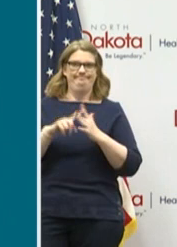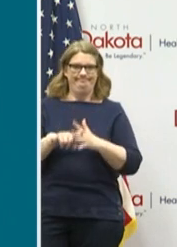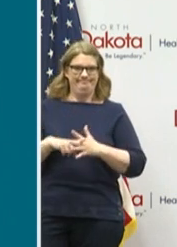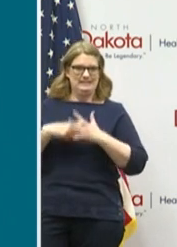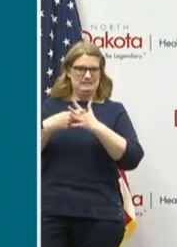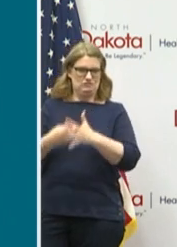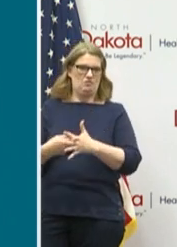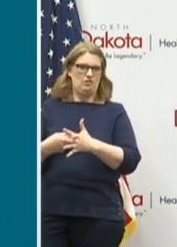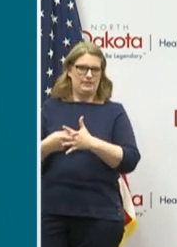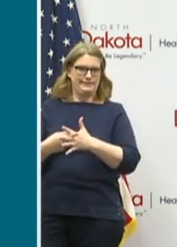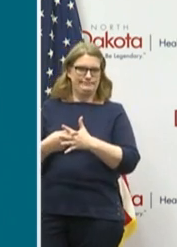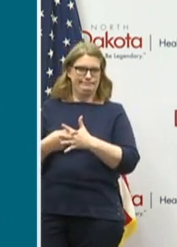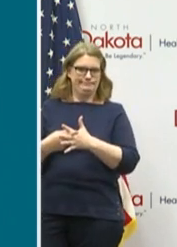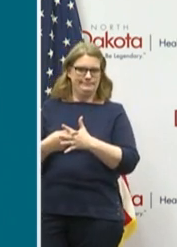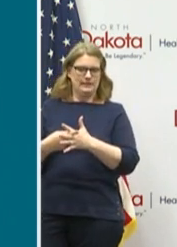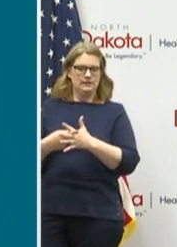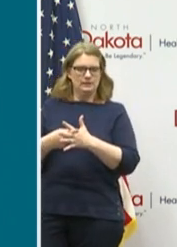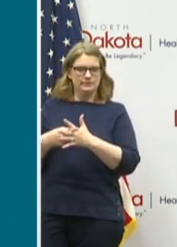DAILY POSITIVE RATE WE'VE SEEN